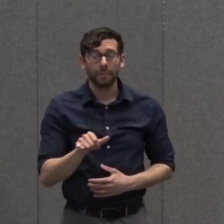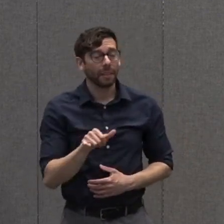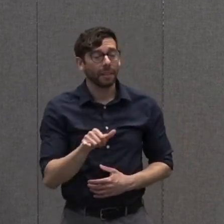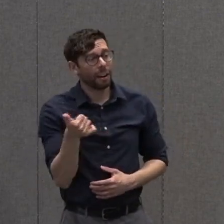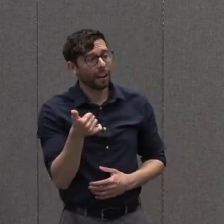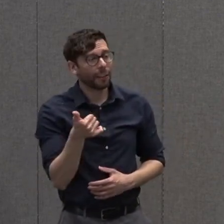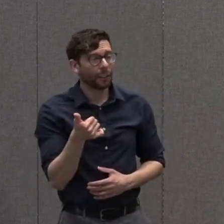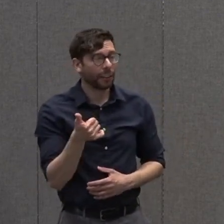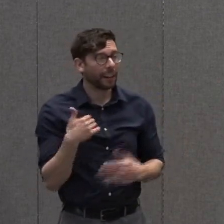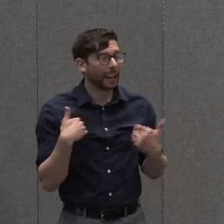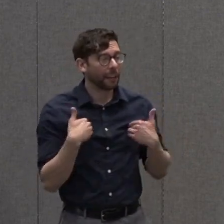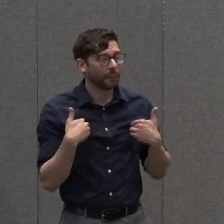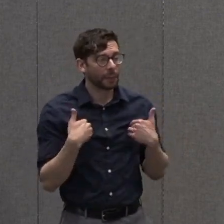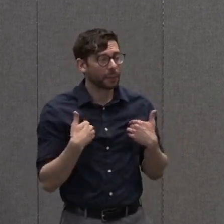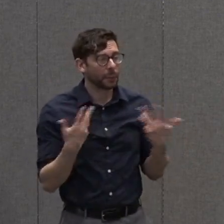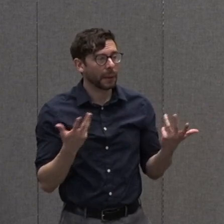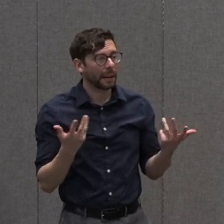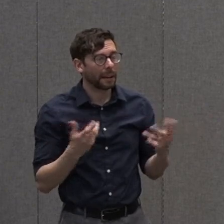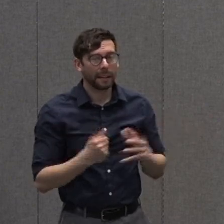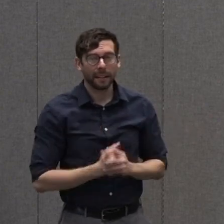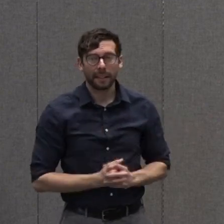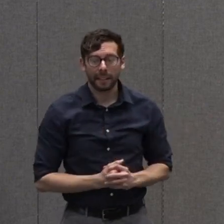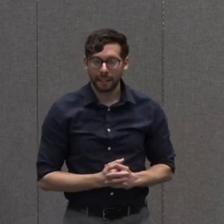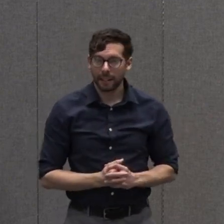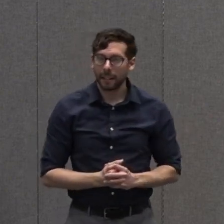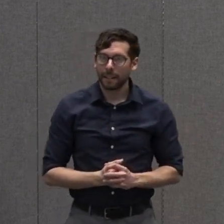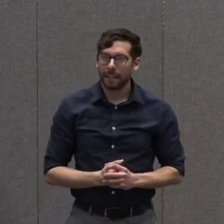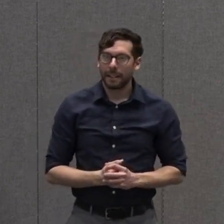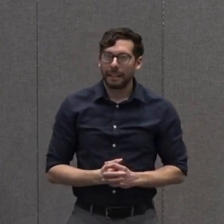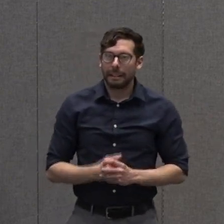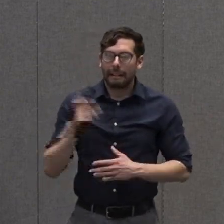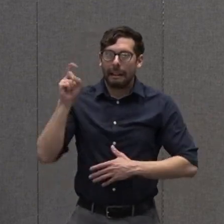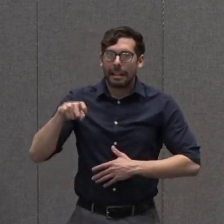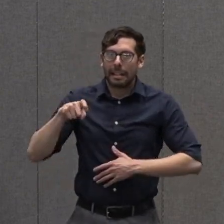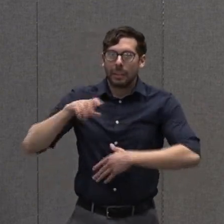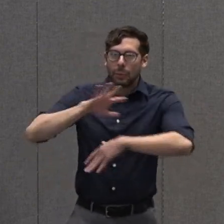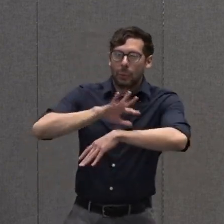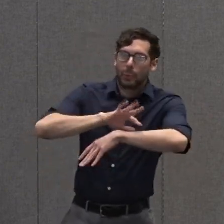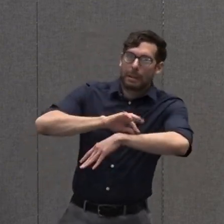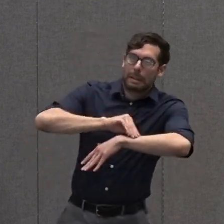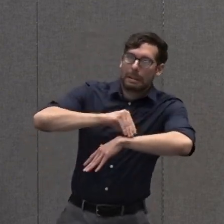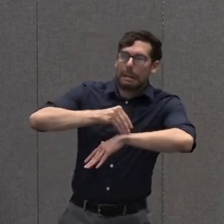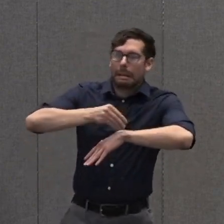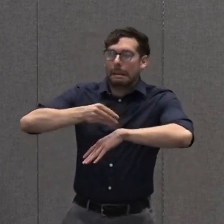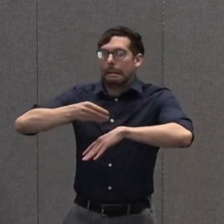Okay, I can untangle him from my fingers. Yeah, he's holding on tight, there.